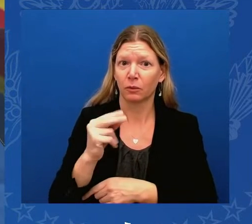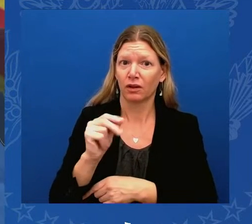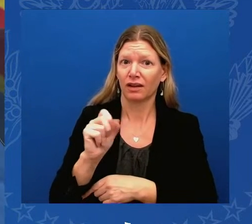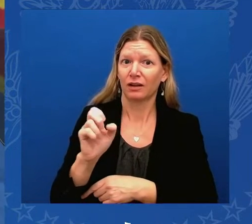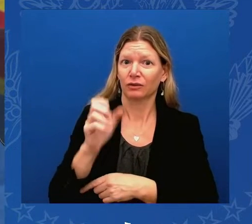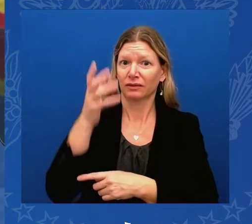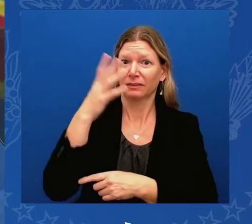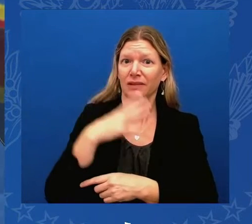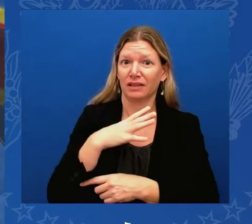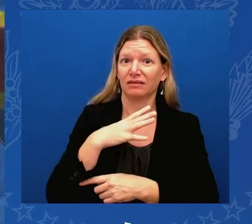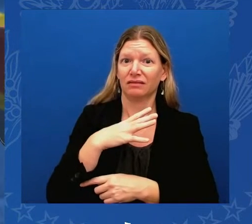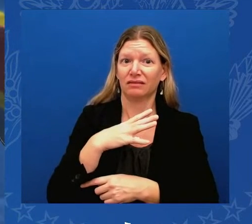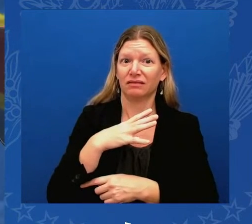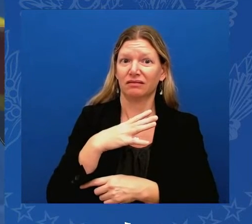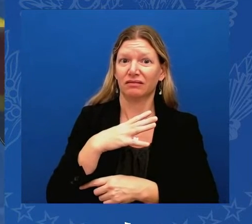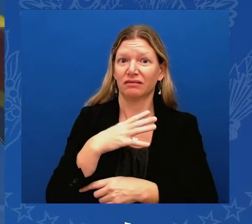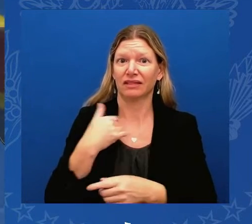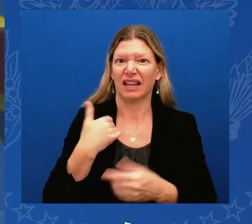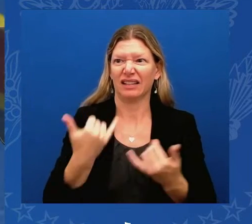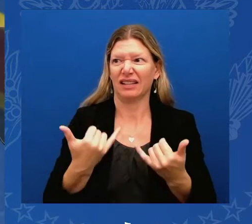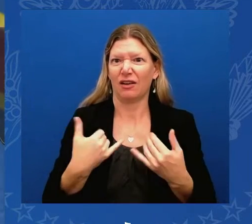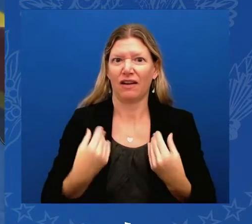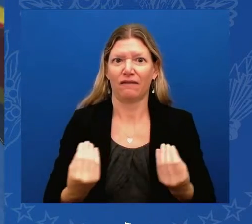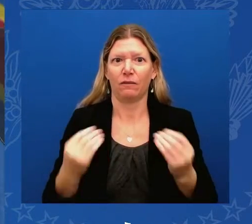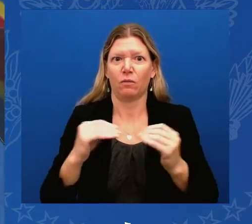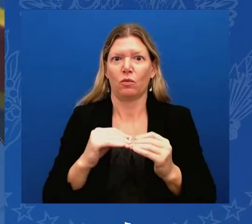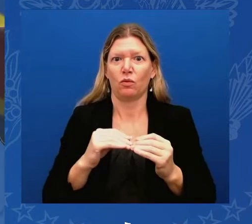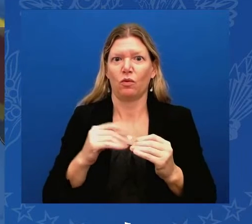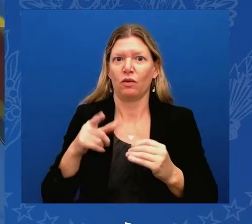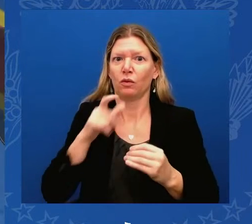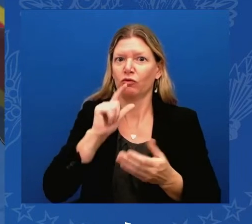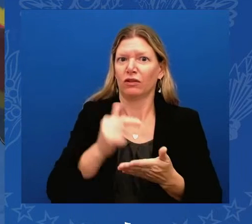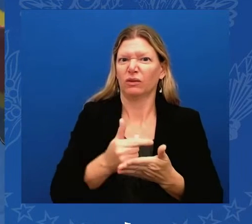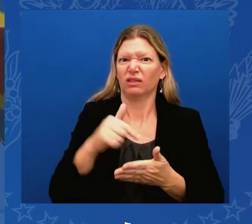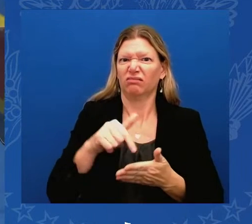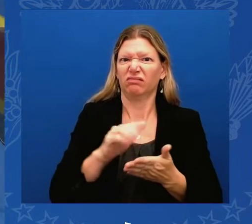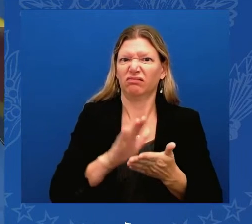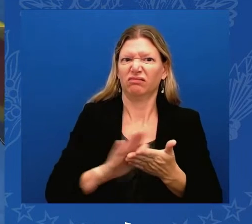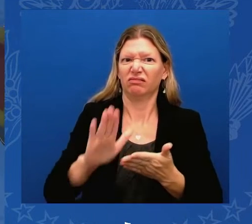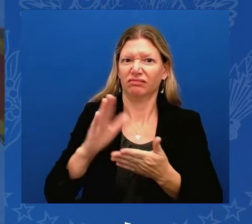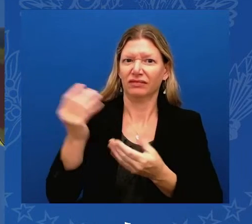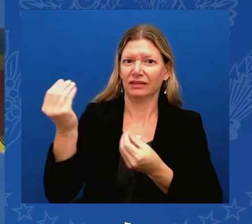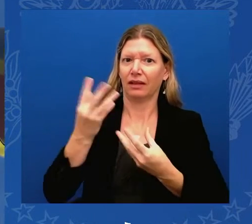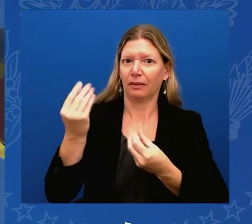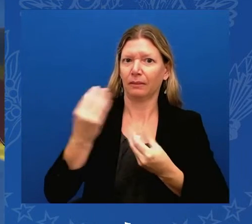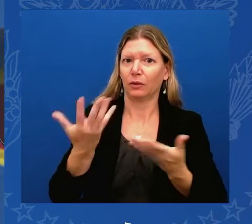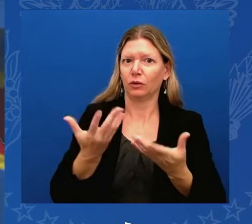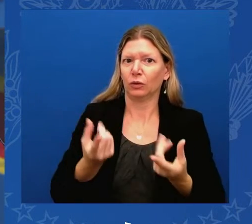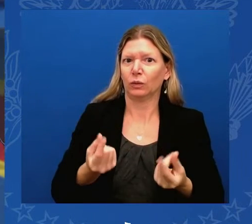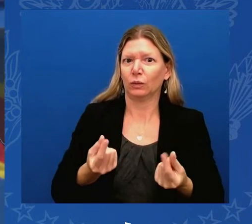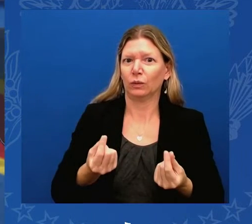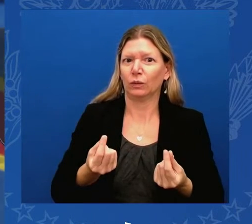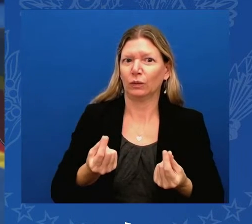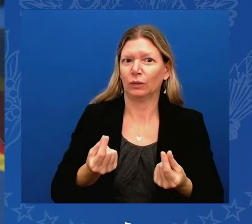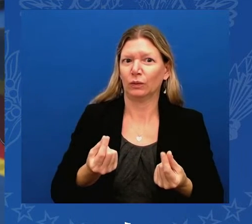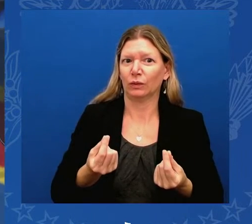You all think I'm kidding, don't you? You know I'm not. And it's the best thing that's happened to me.